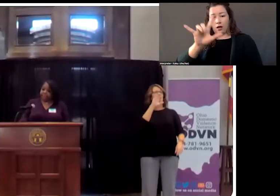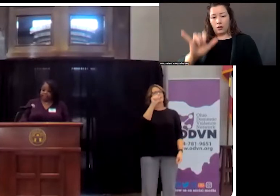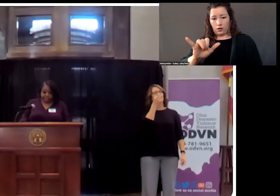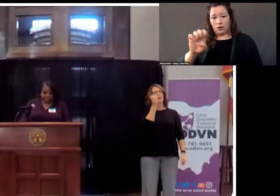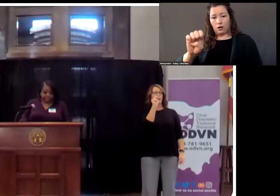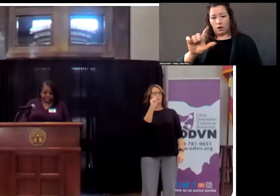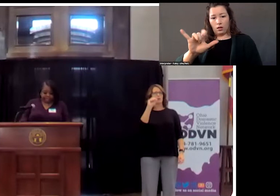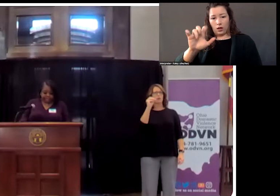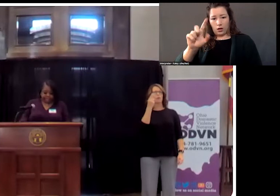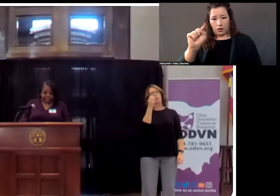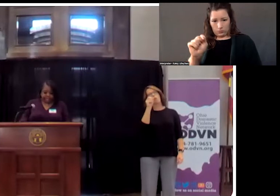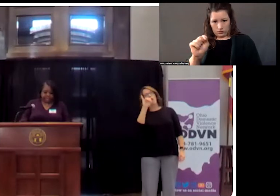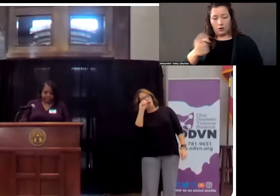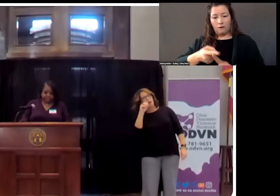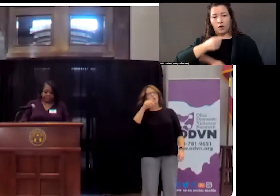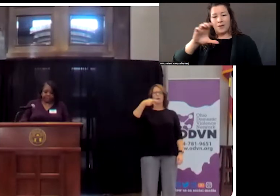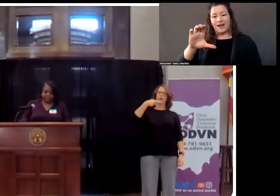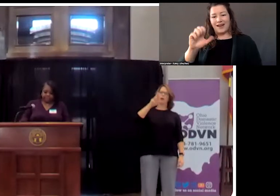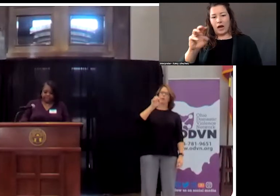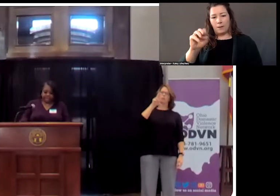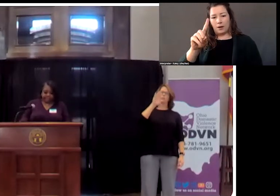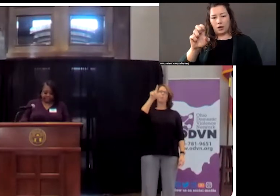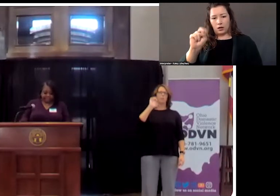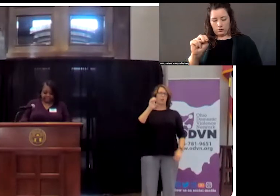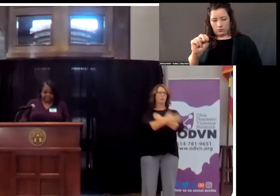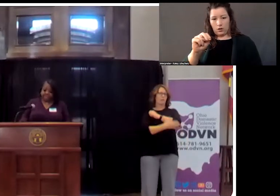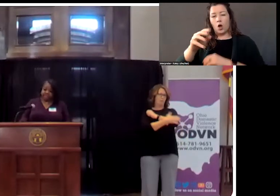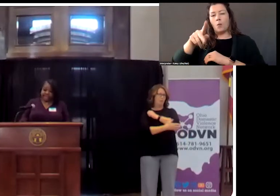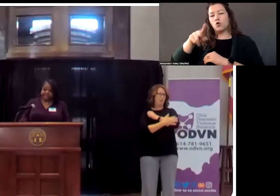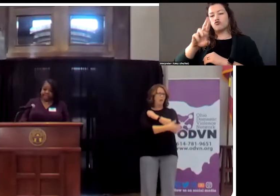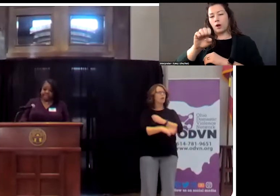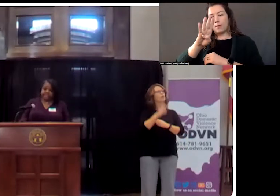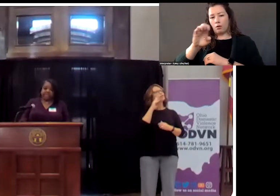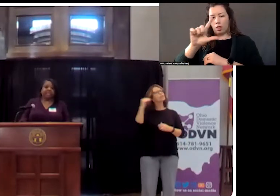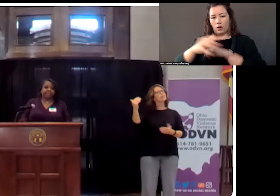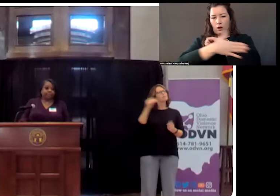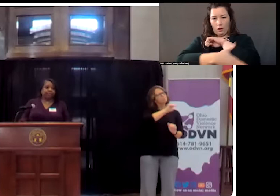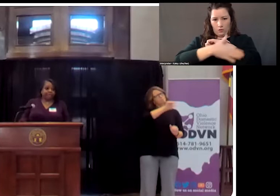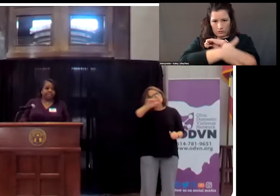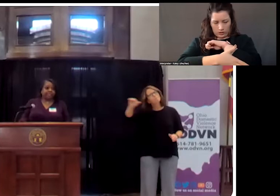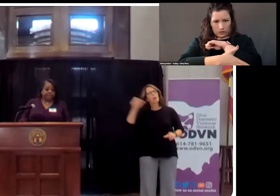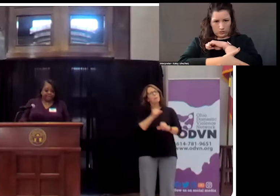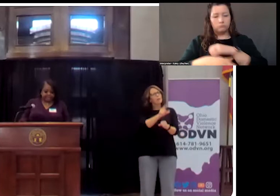in Preble County to help us remember and keep victims and survivors in the forefront of our mind.